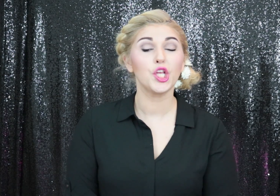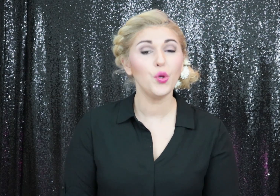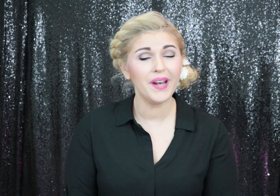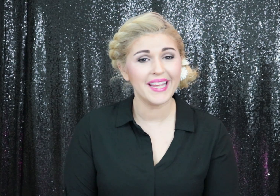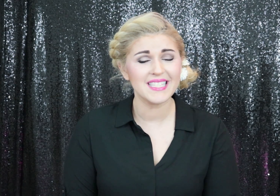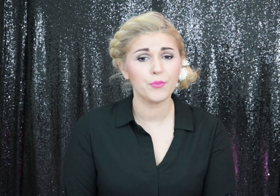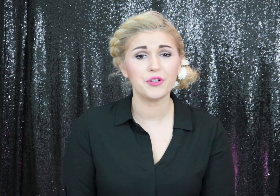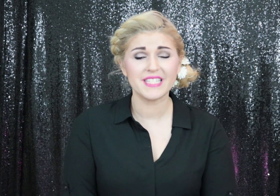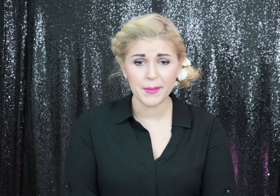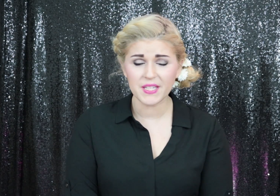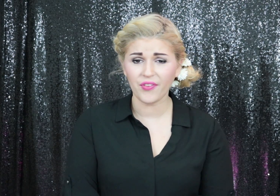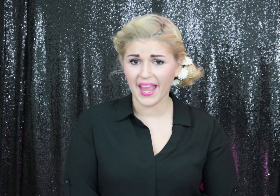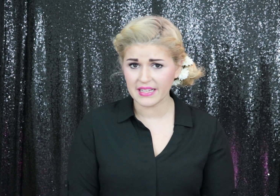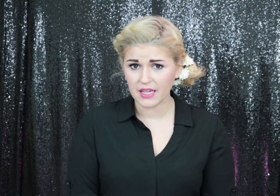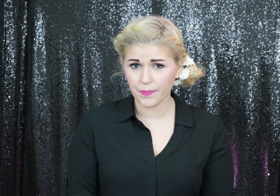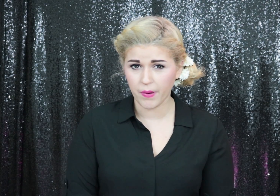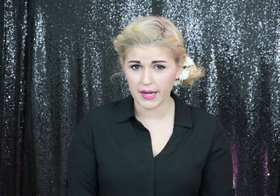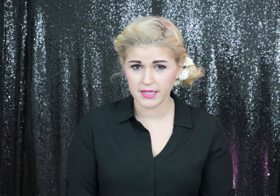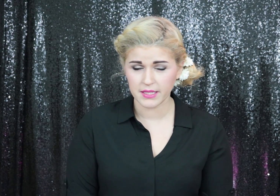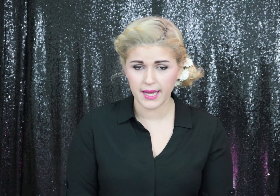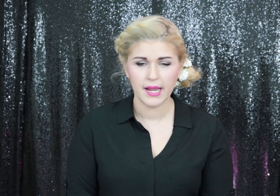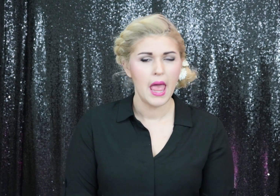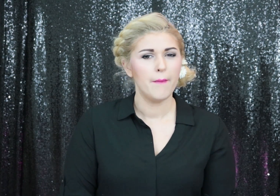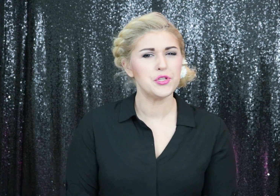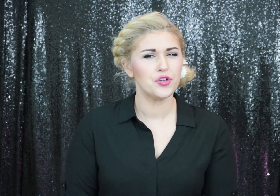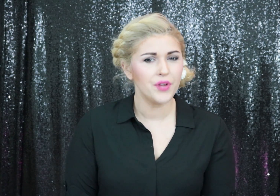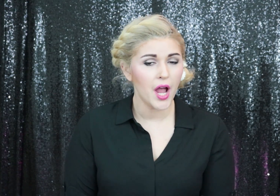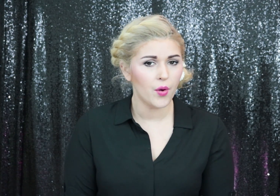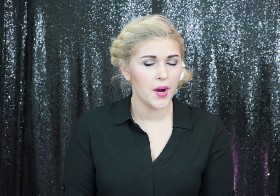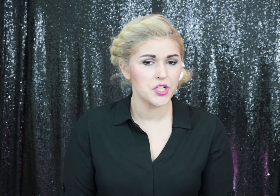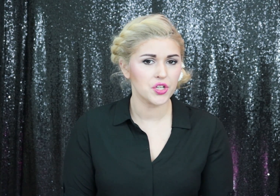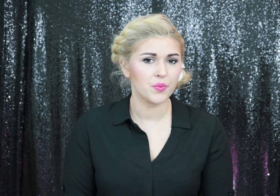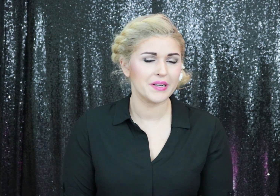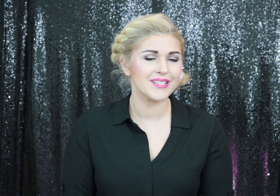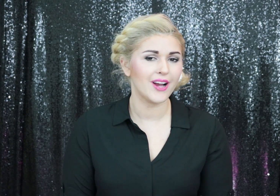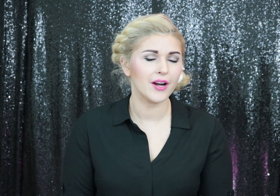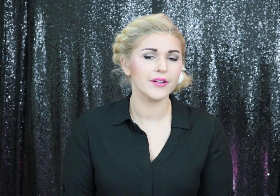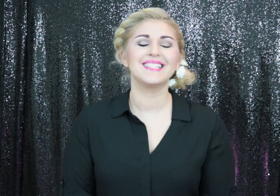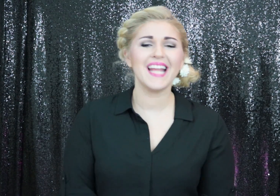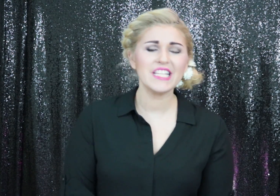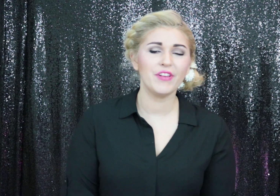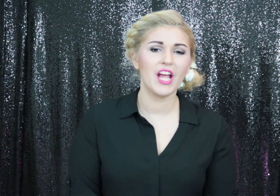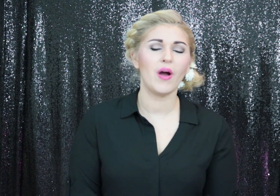So you want to get some receptive ASL practice in, but you're not quite sure where to start. In today's video,